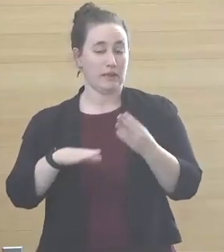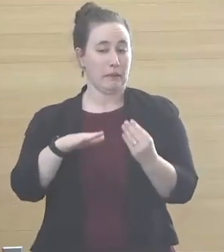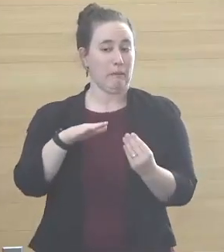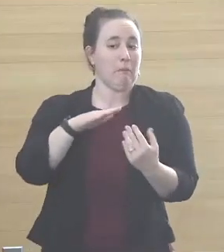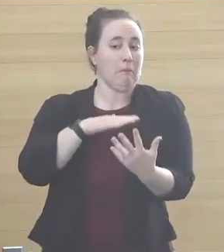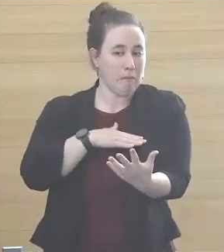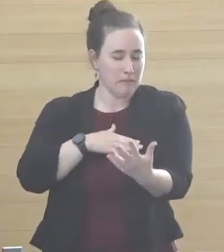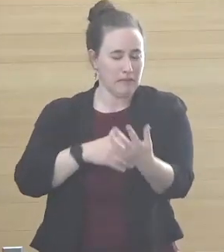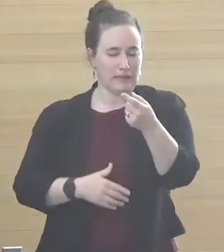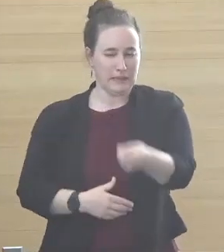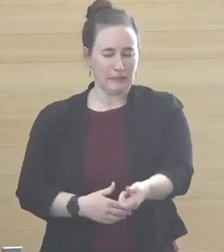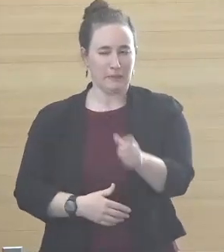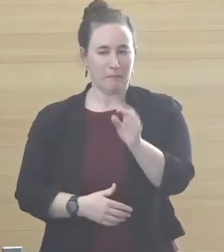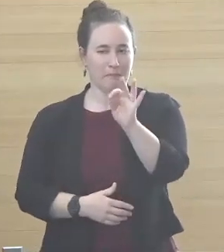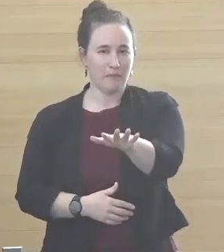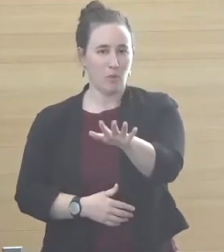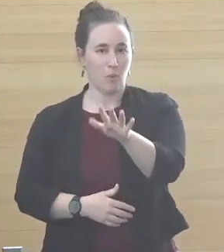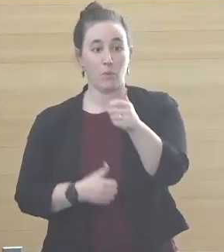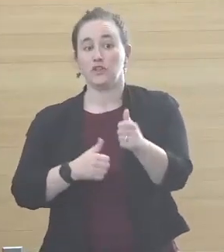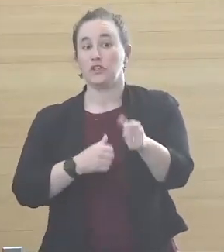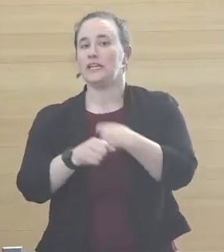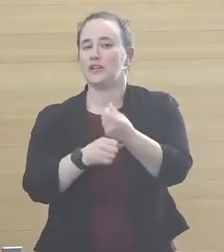of a hint of what part of the year it was.